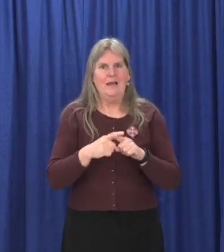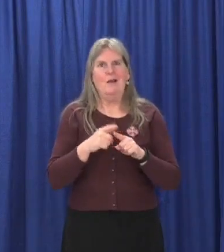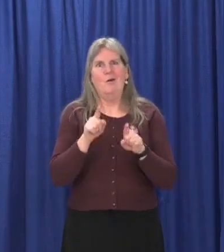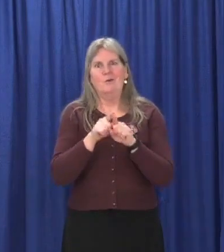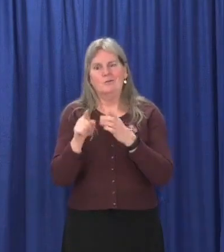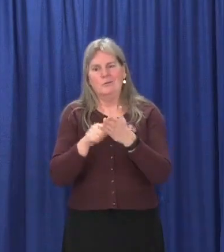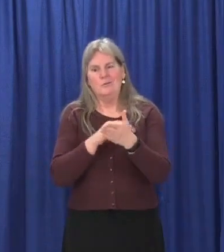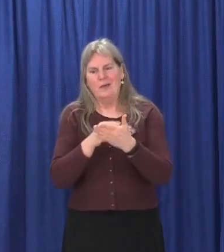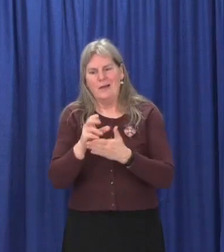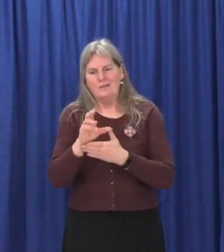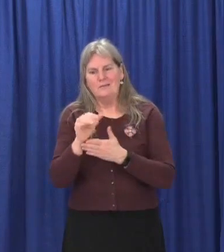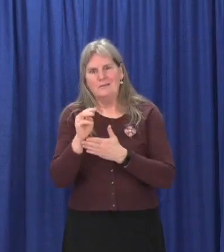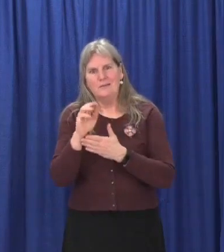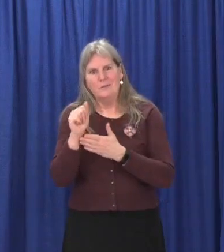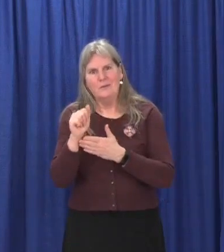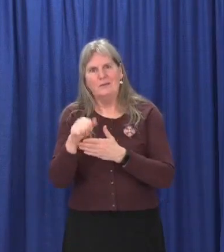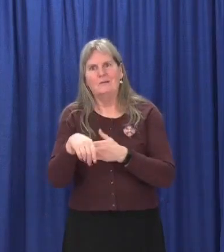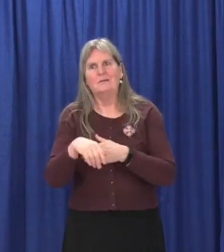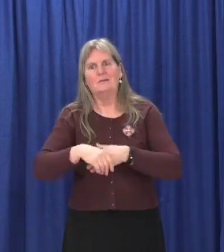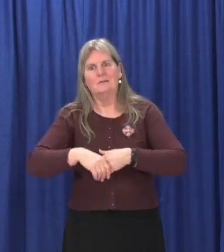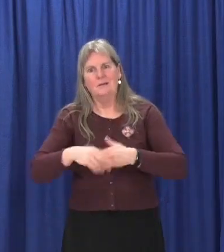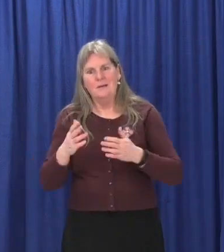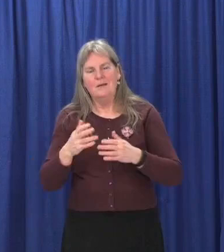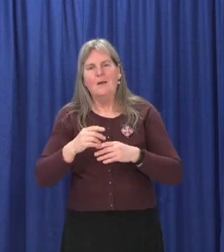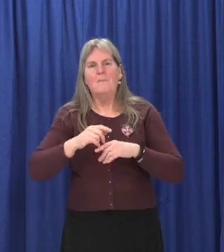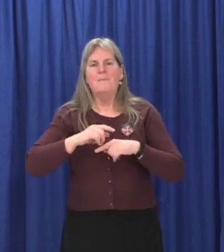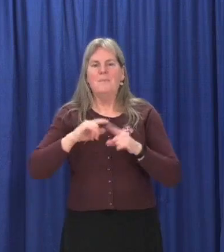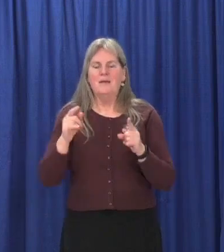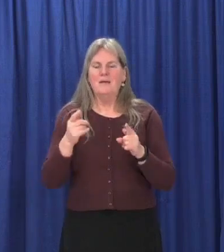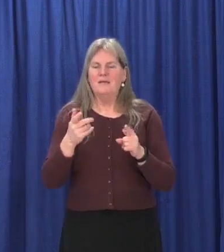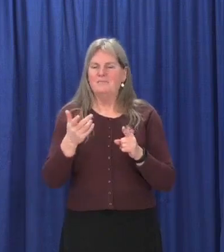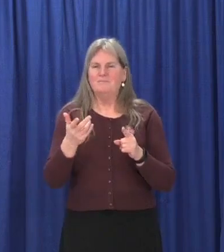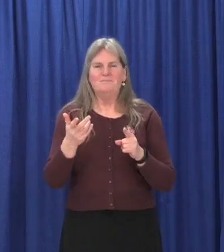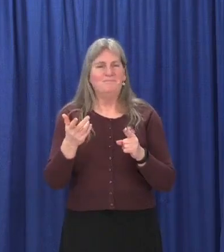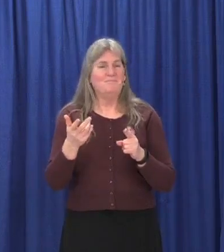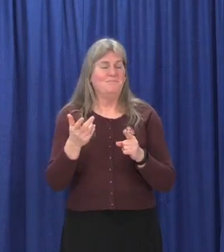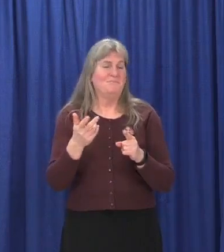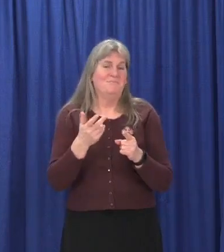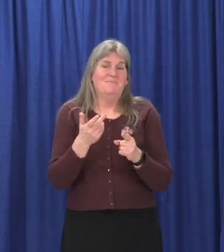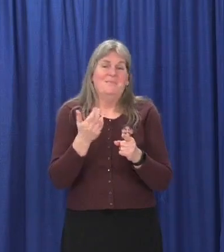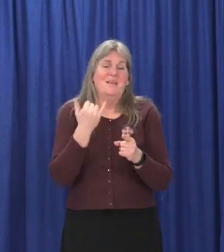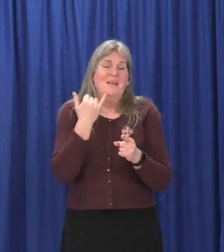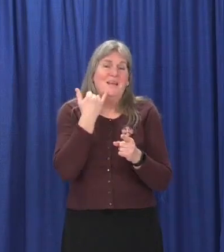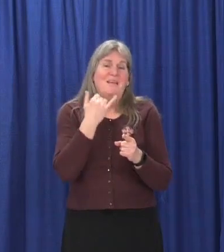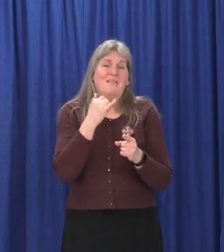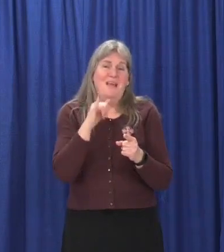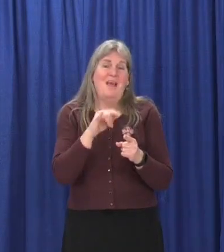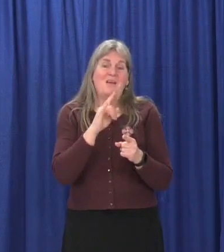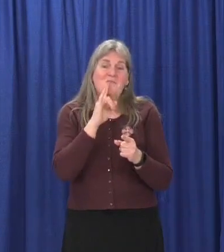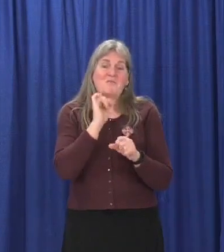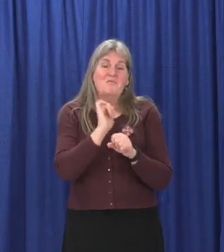health requirements, because that would mean that we're no longer in a pandemic,